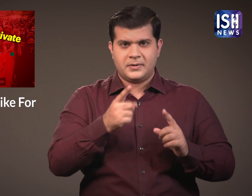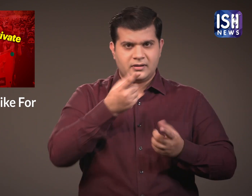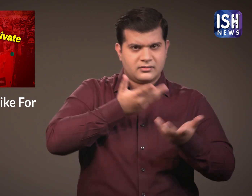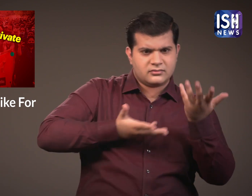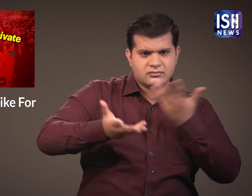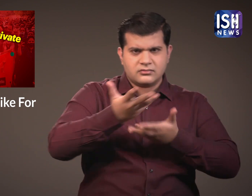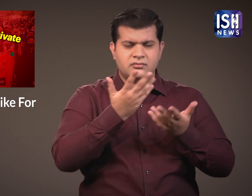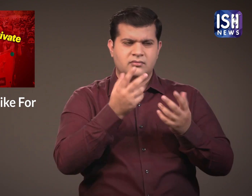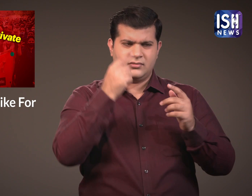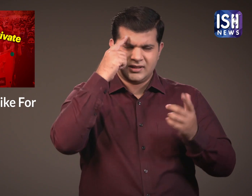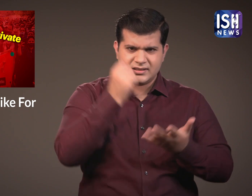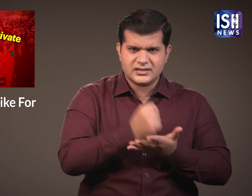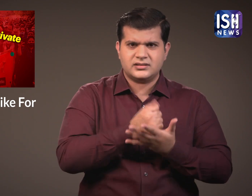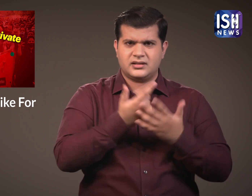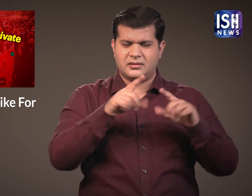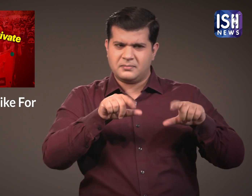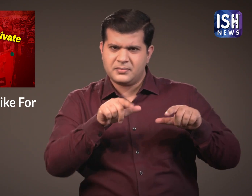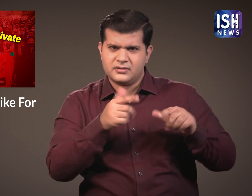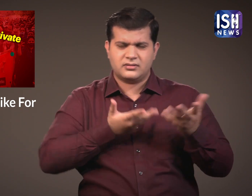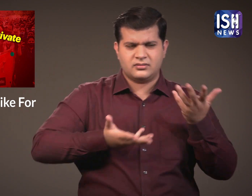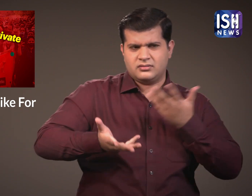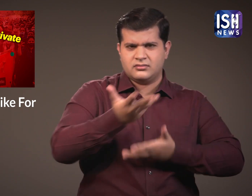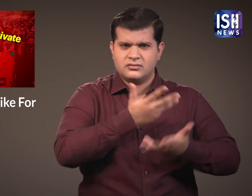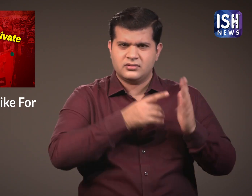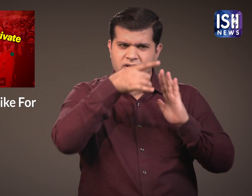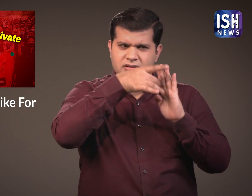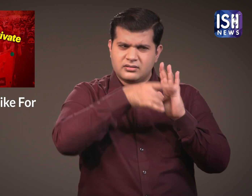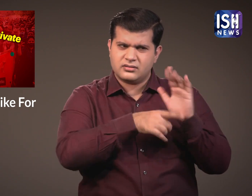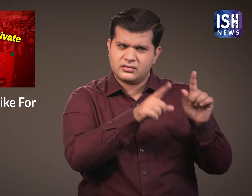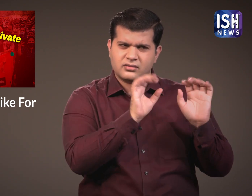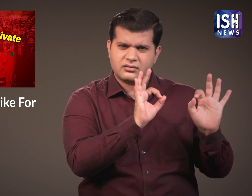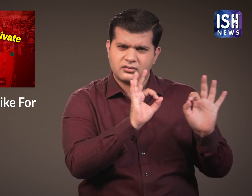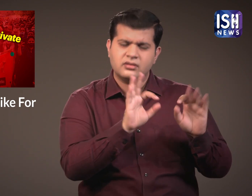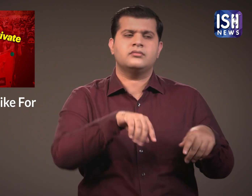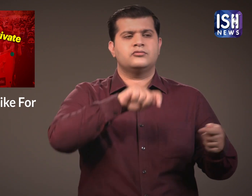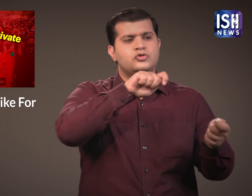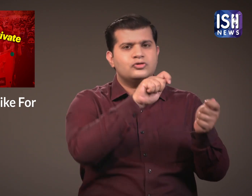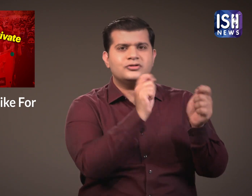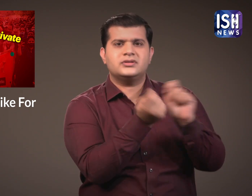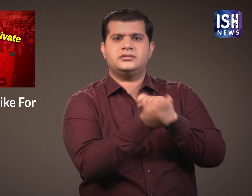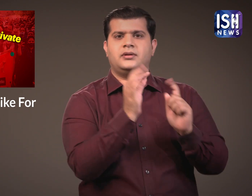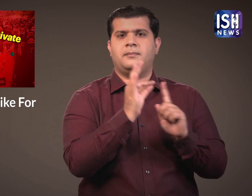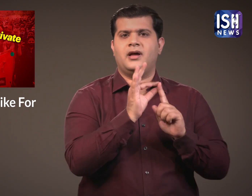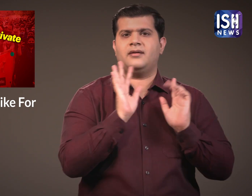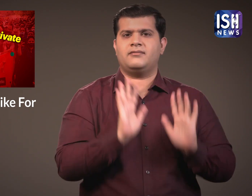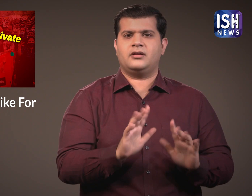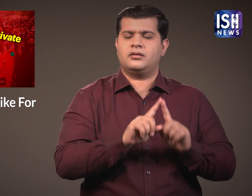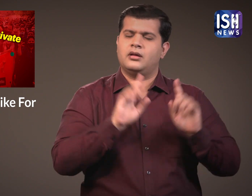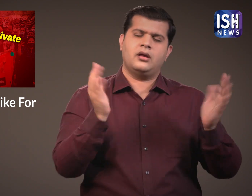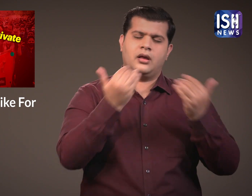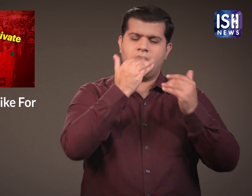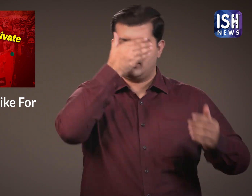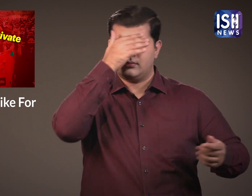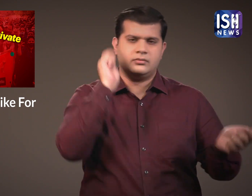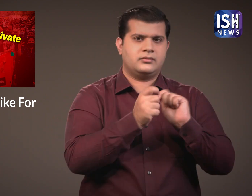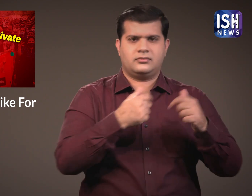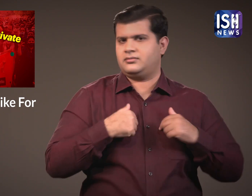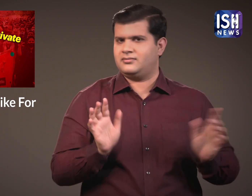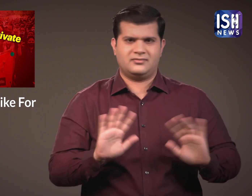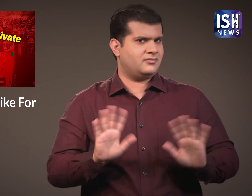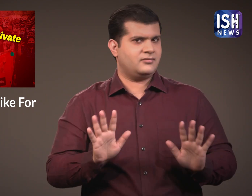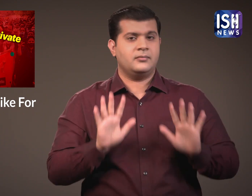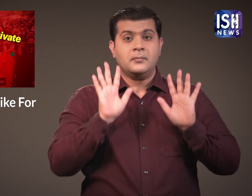There were extensive discussions and meetings after which the privatisation plans were carried out.